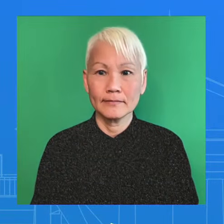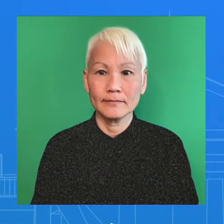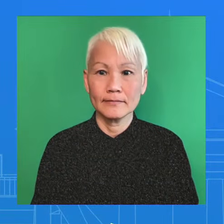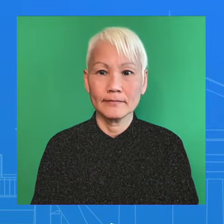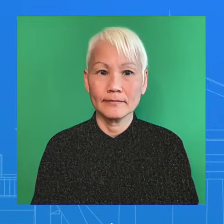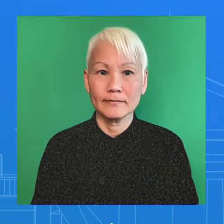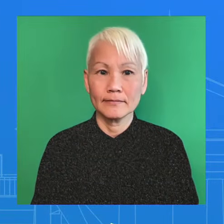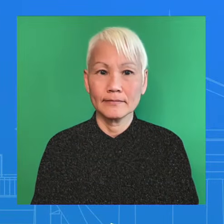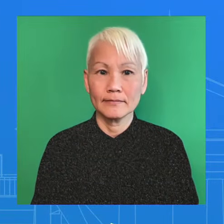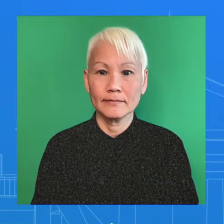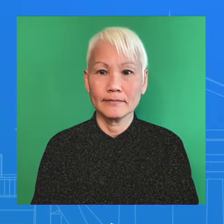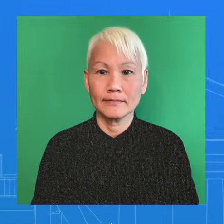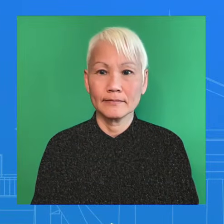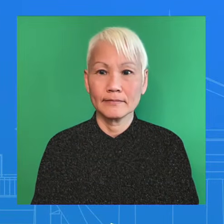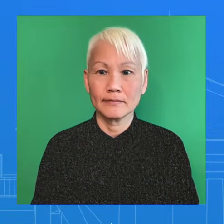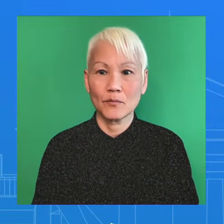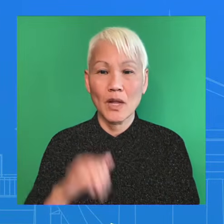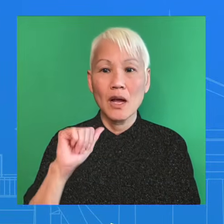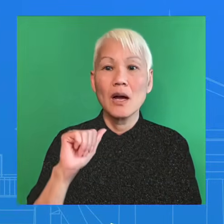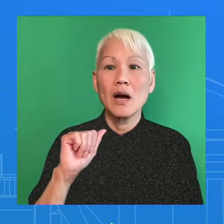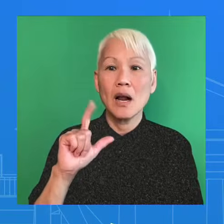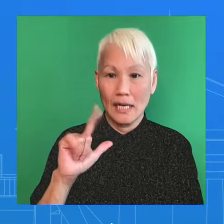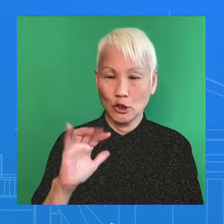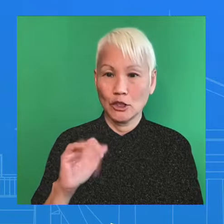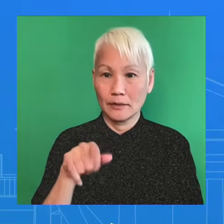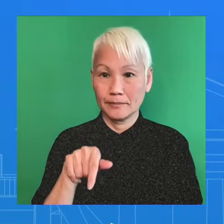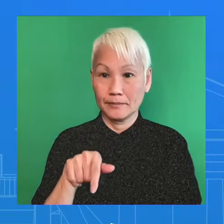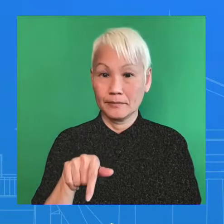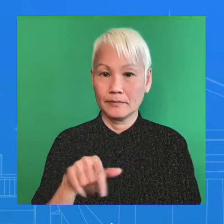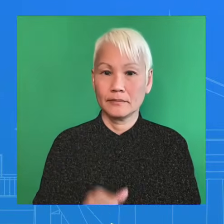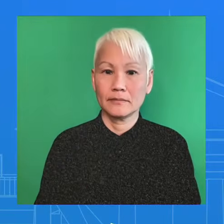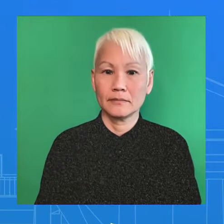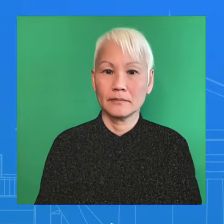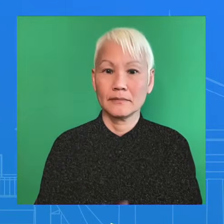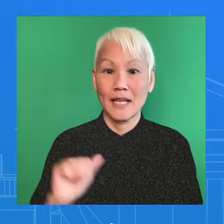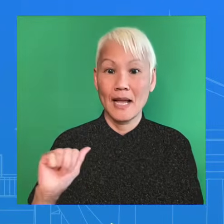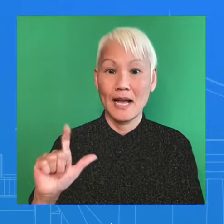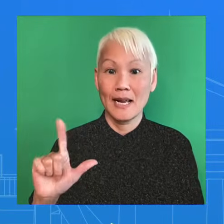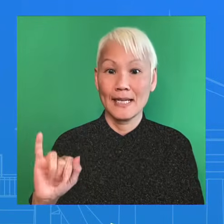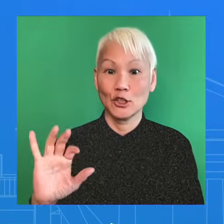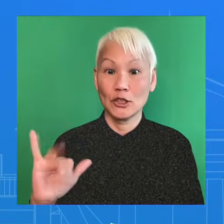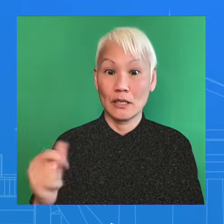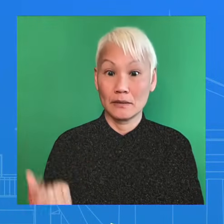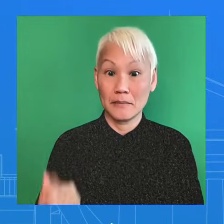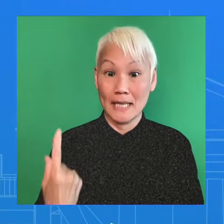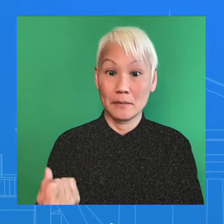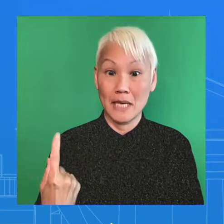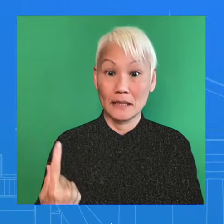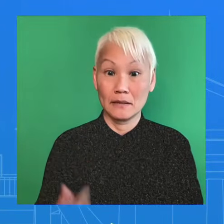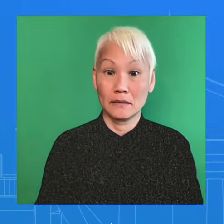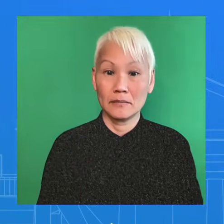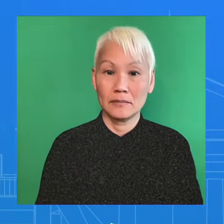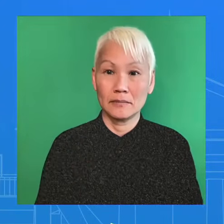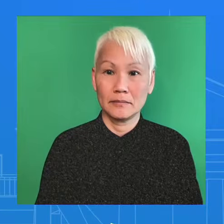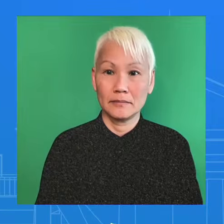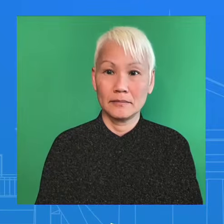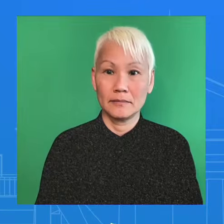The Press: question. Ms. Jean-Pierre: Go ahead, Darlene. The Press: Thanks. The Press: It's crazy what's happening here. The Press: Can you clarify one thing?